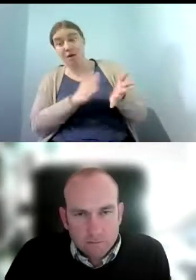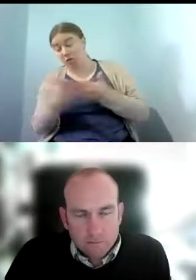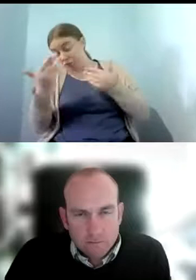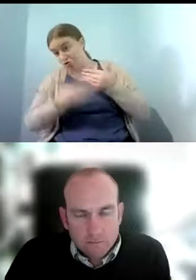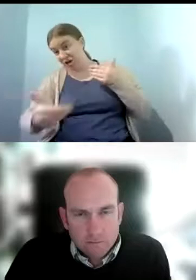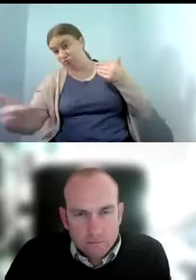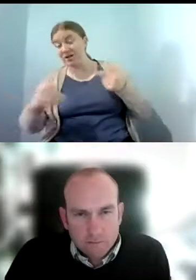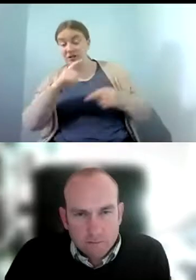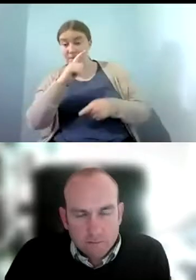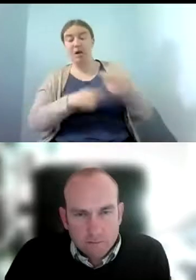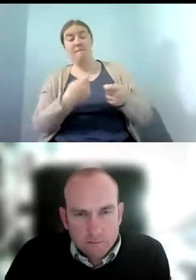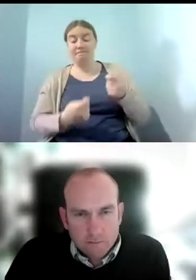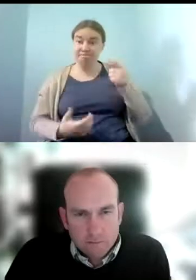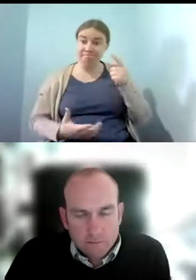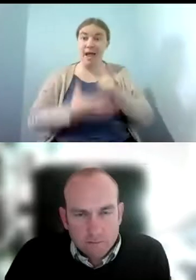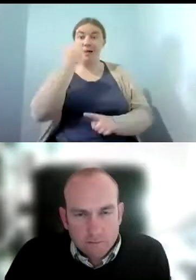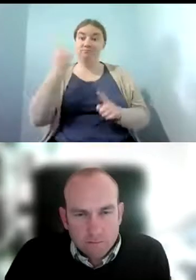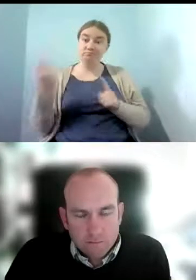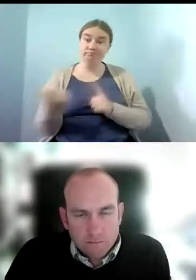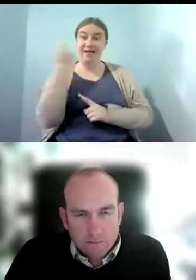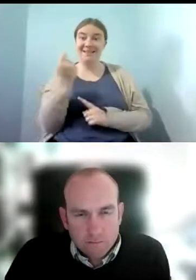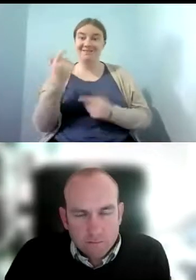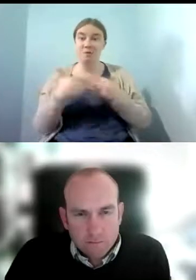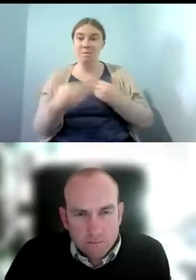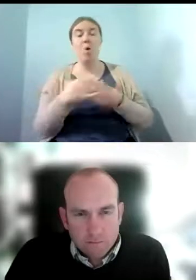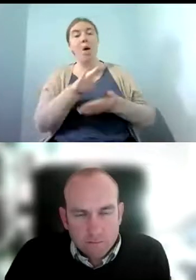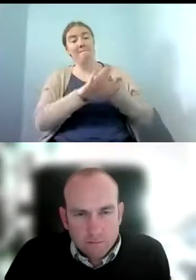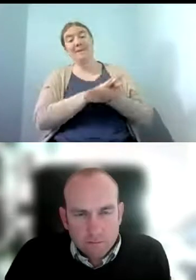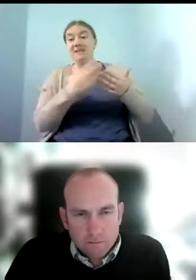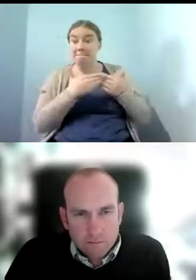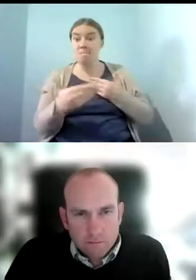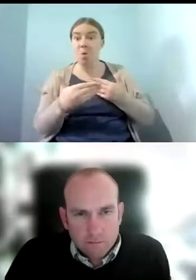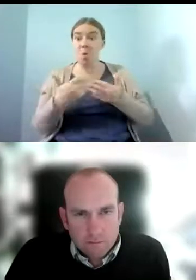more successful and having a healthy population on the on the river i guess it'd be interesting to